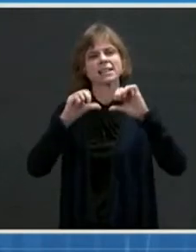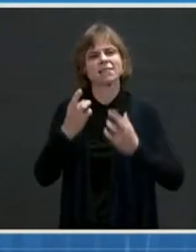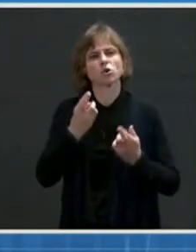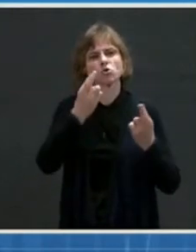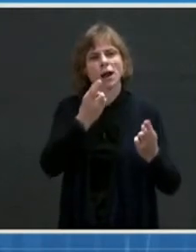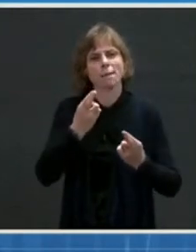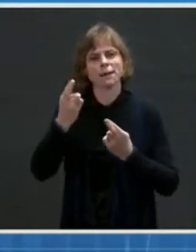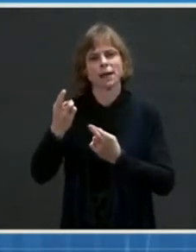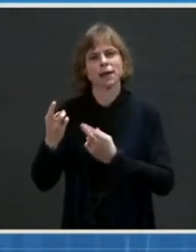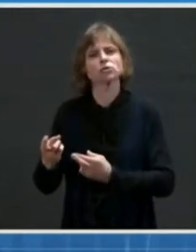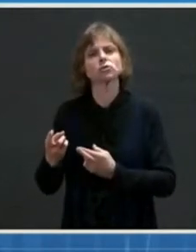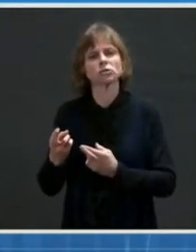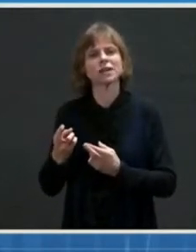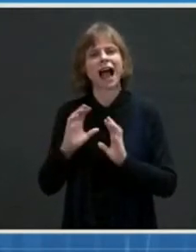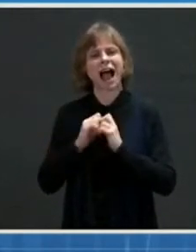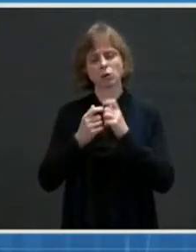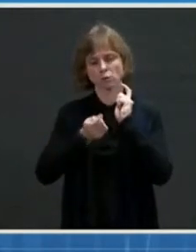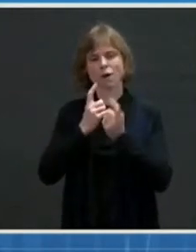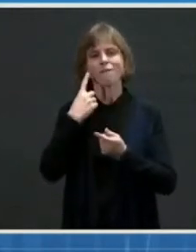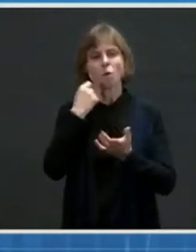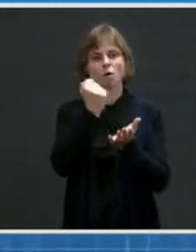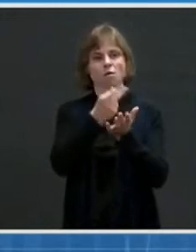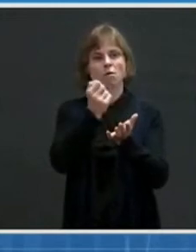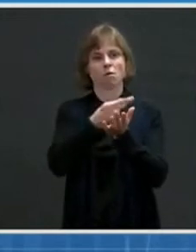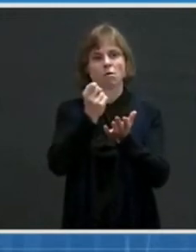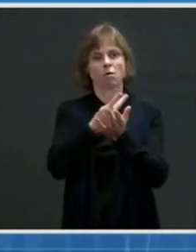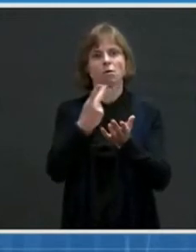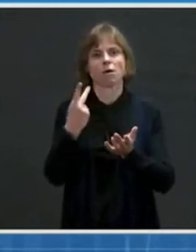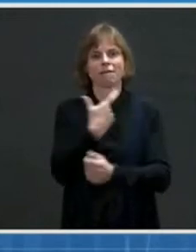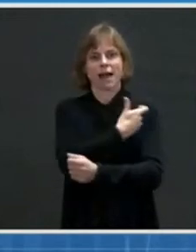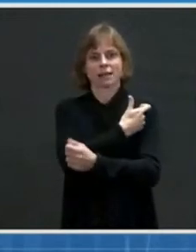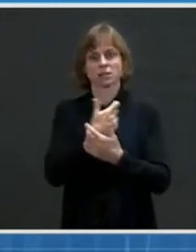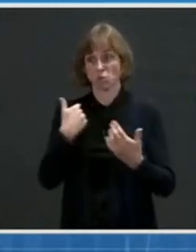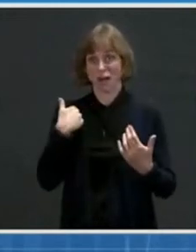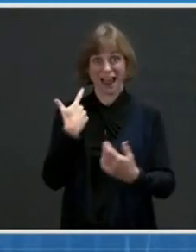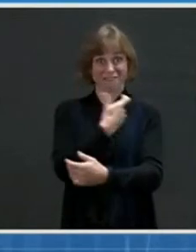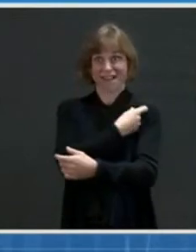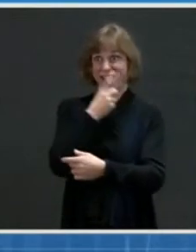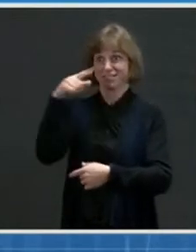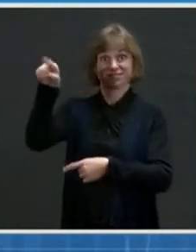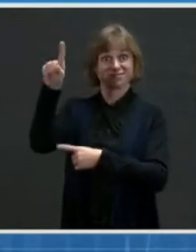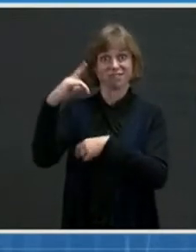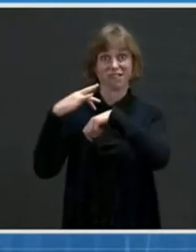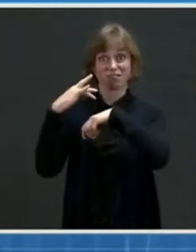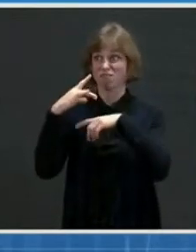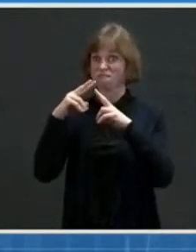FDA OUTLINES THE SCIENTIFIC RECOMMENDATIONS FOR THE MODIFICATION TO AUTHORIZE VACCINES.